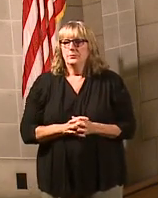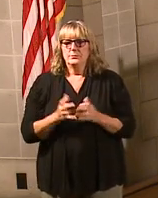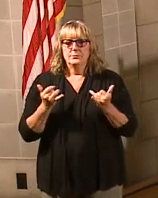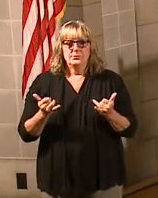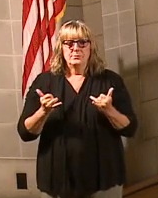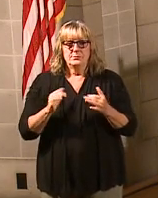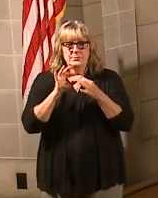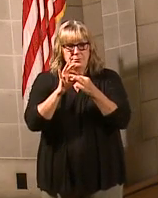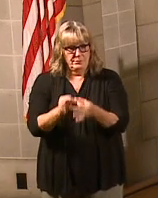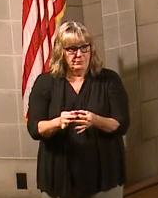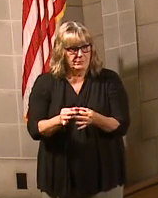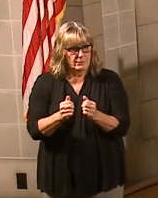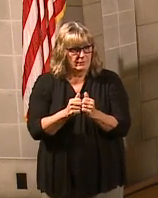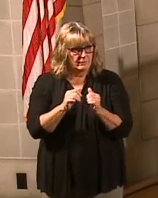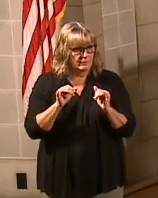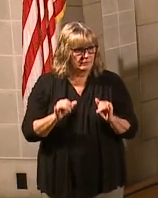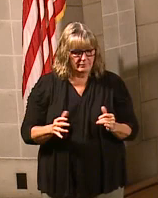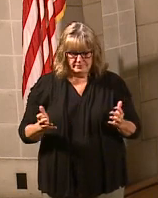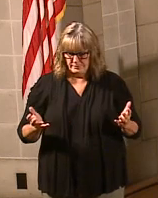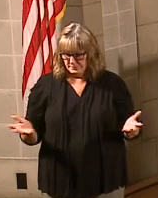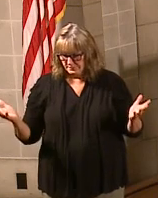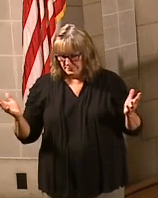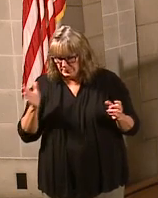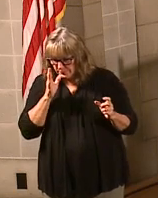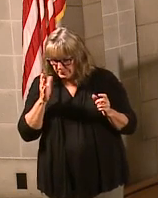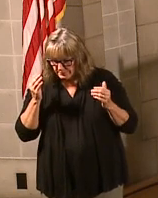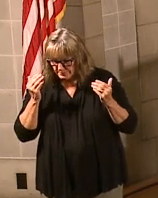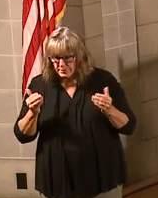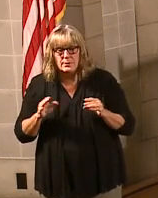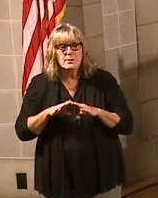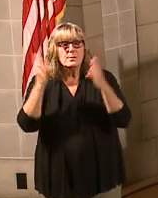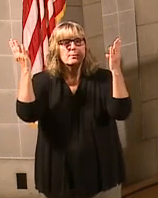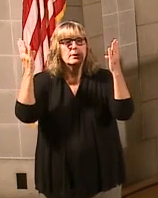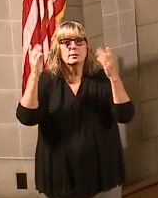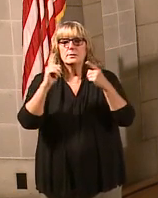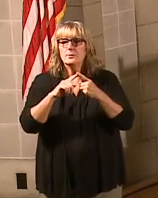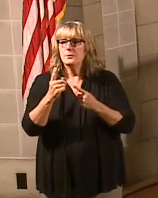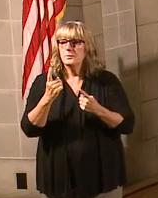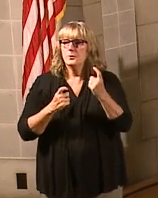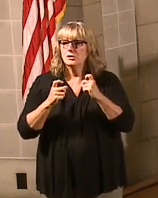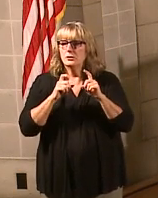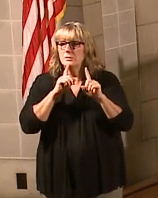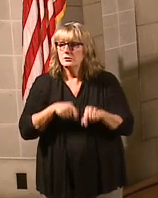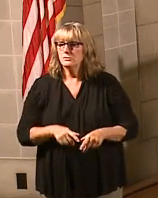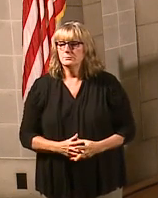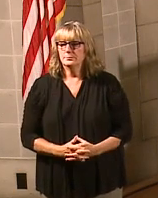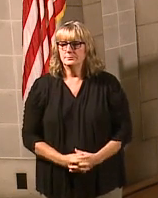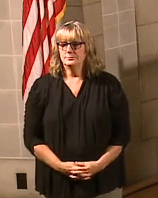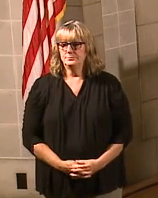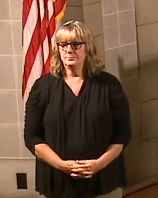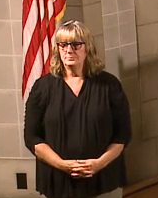ISOLATED. IF YOU ARE HEARING ANYTHING DIFFERENT THAT INFORMATION IS NOT ACCURATE.